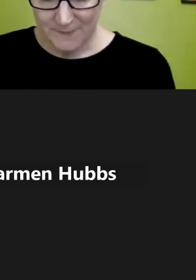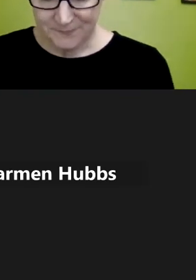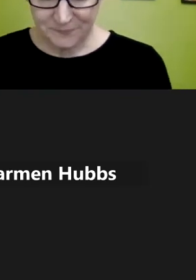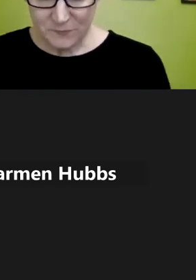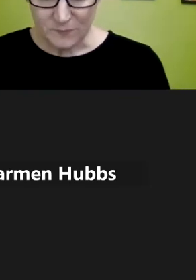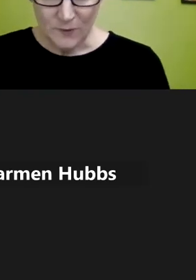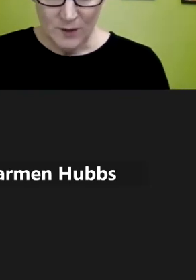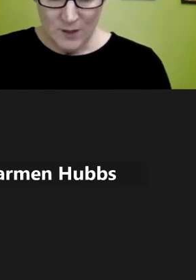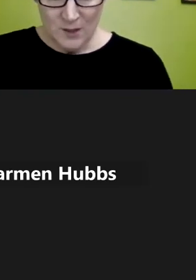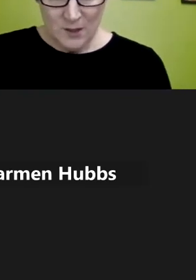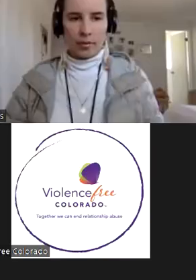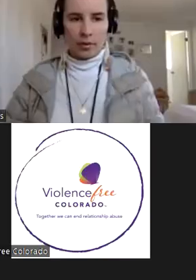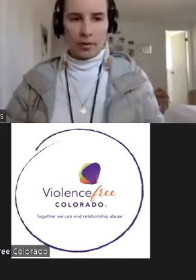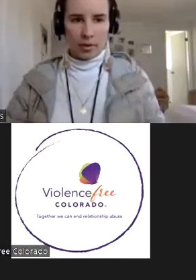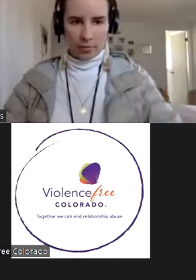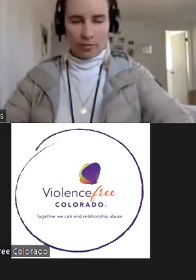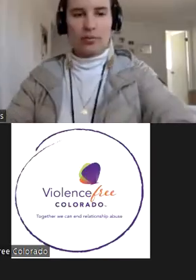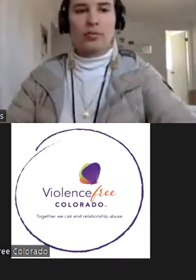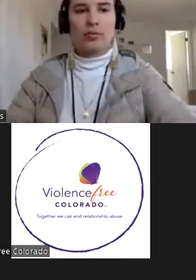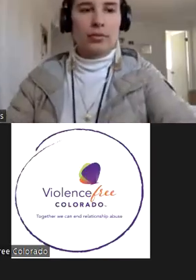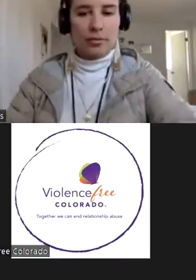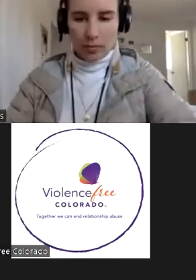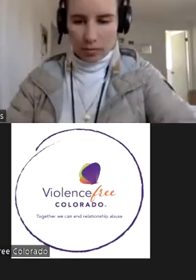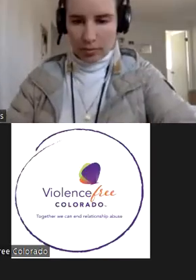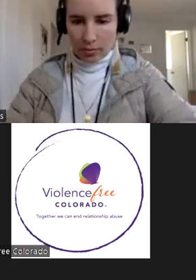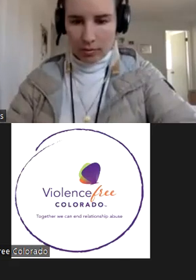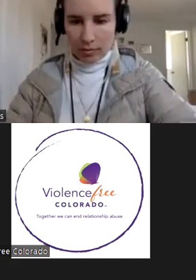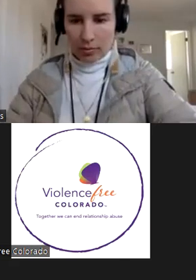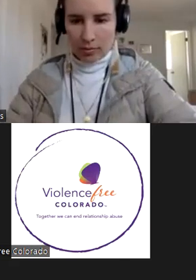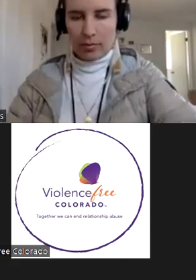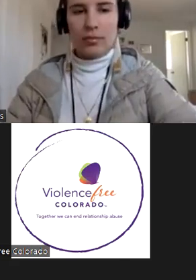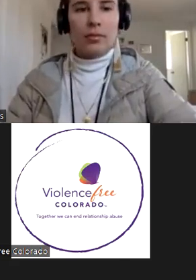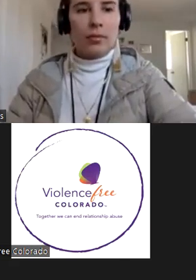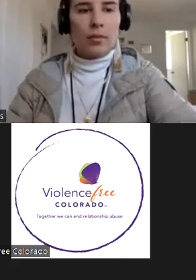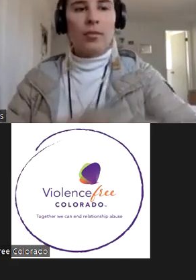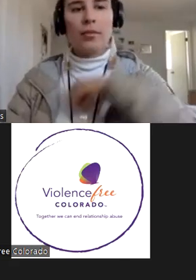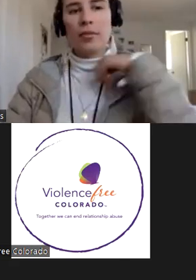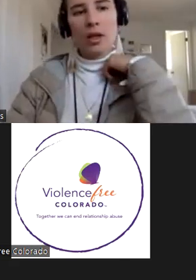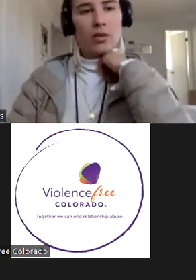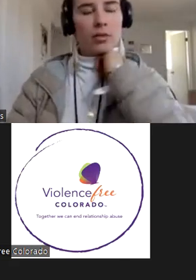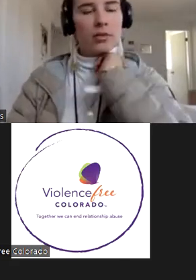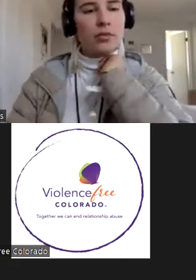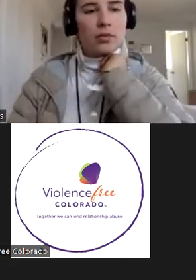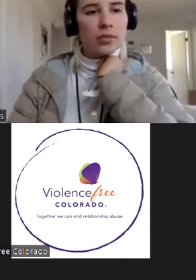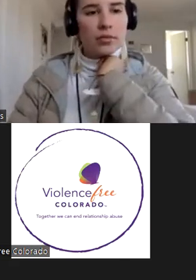begin shortly. So, in order to access the Spanish